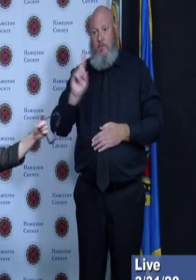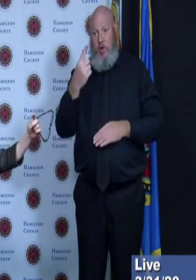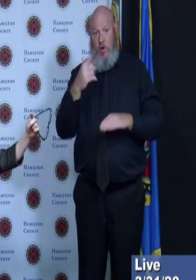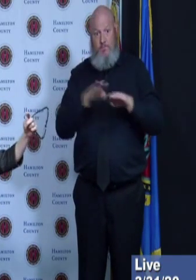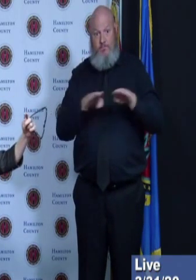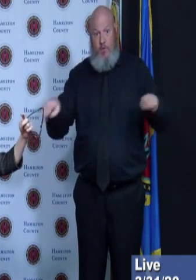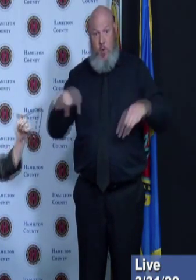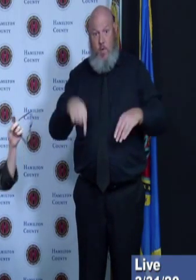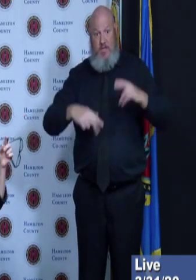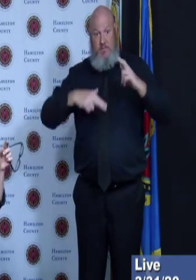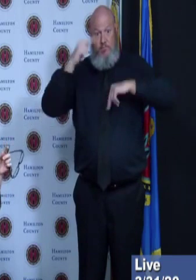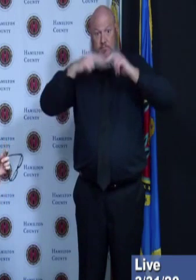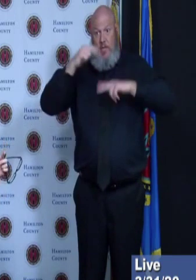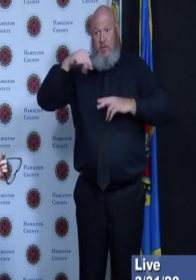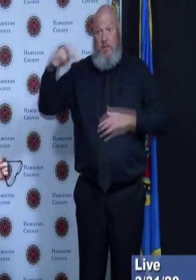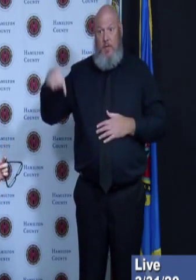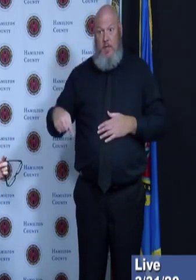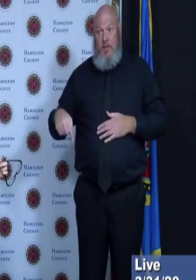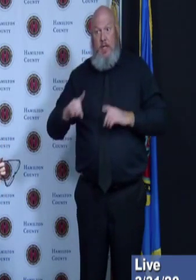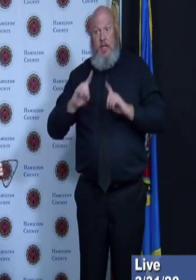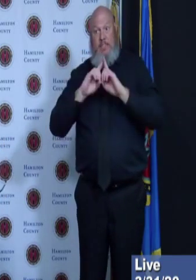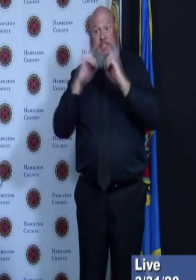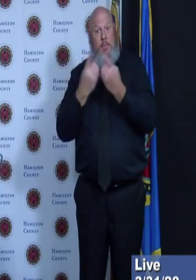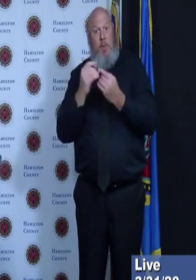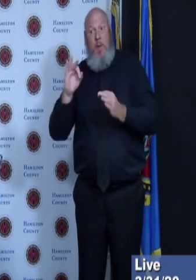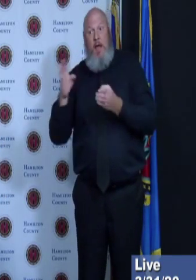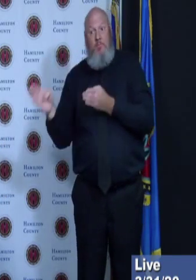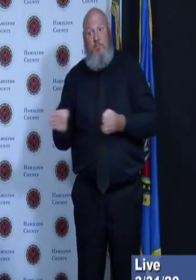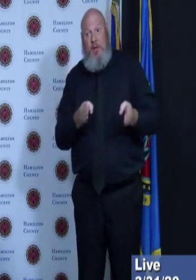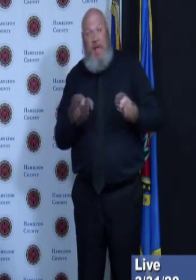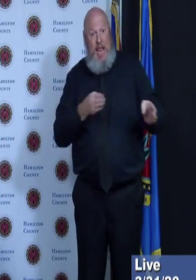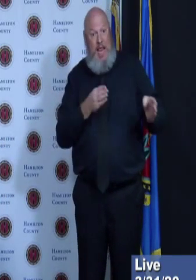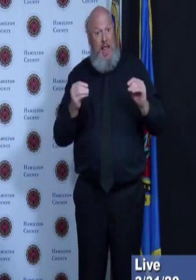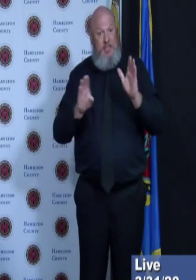can't be emailed over then you can make an appointment with somebody that from